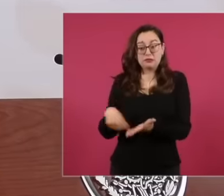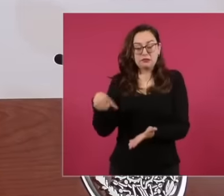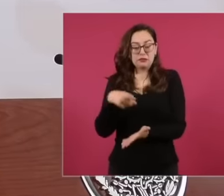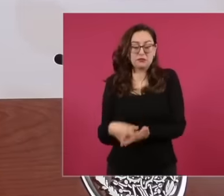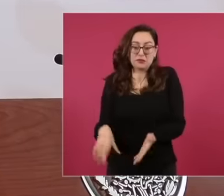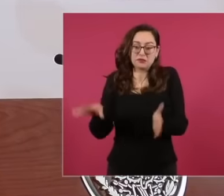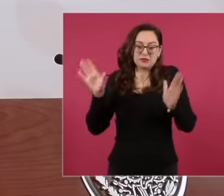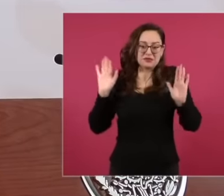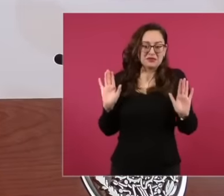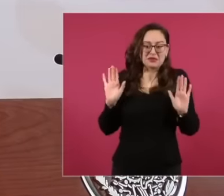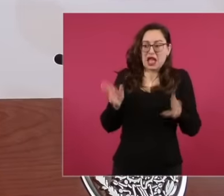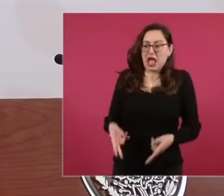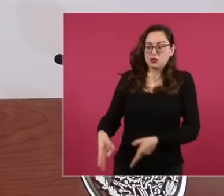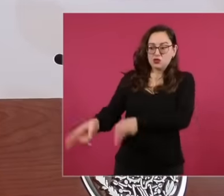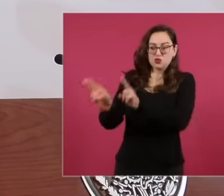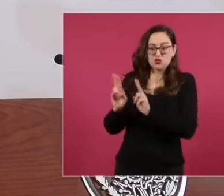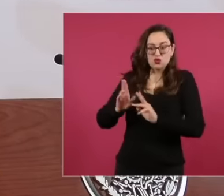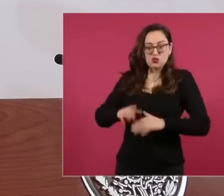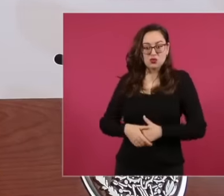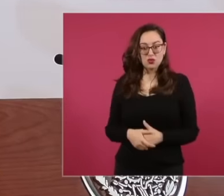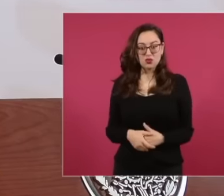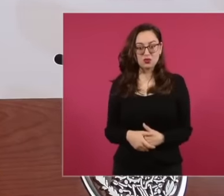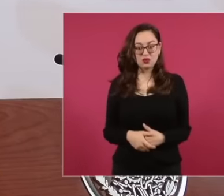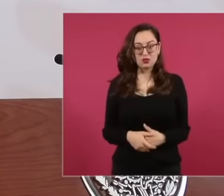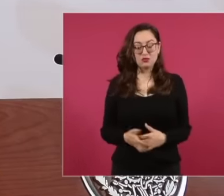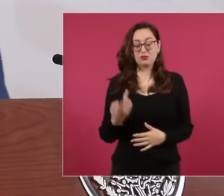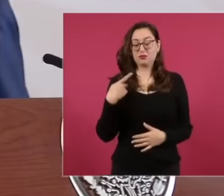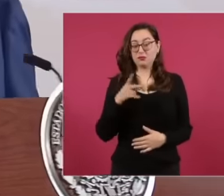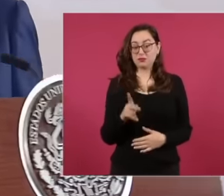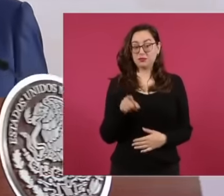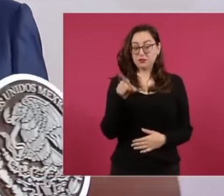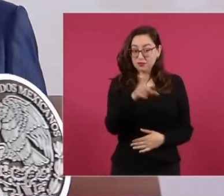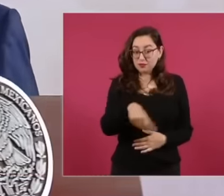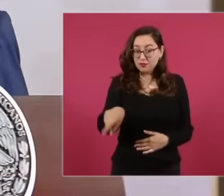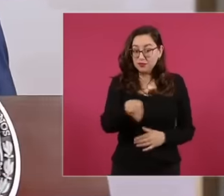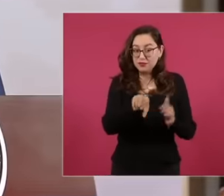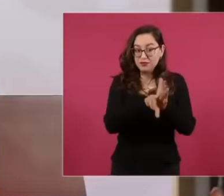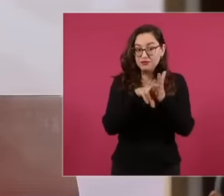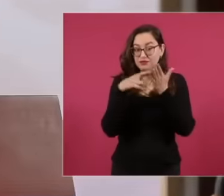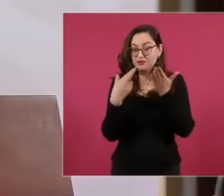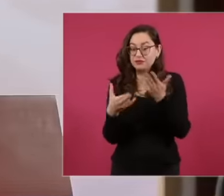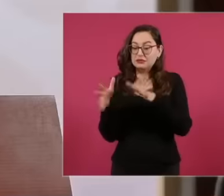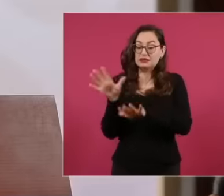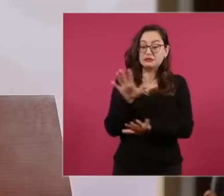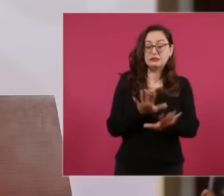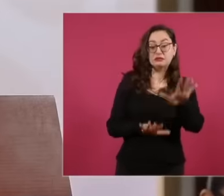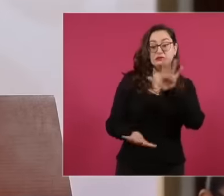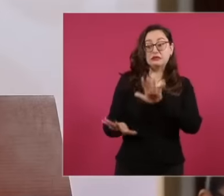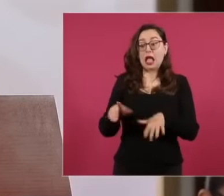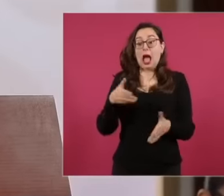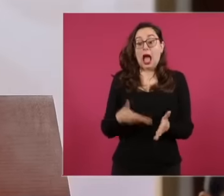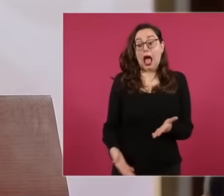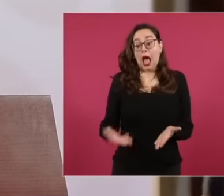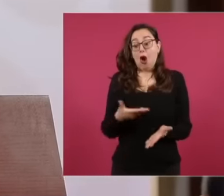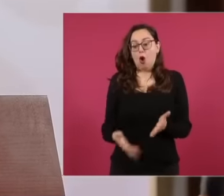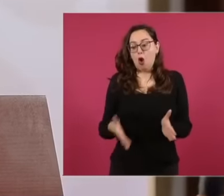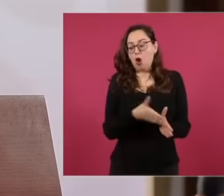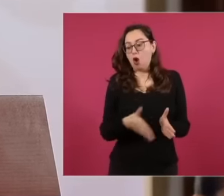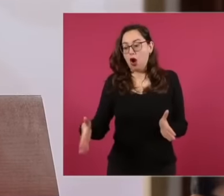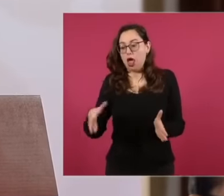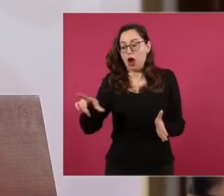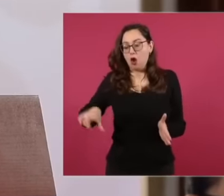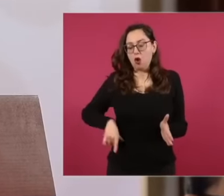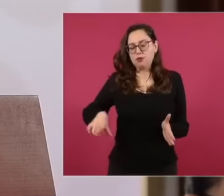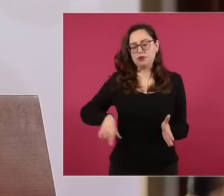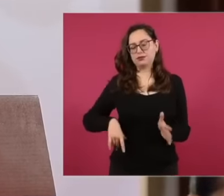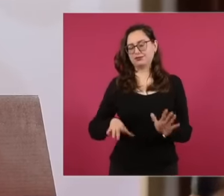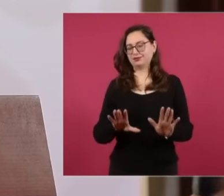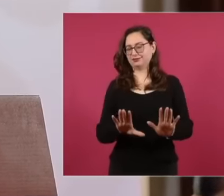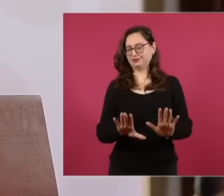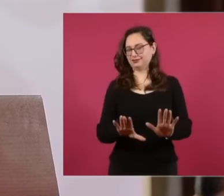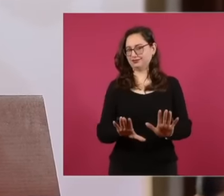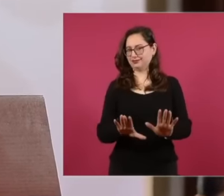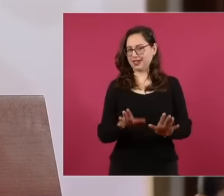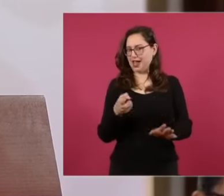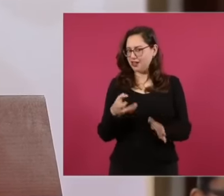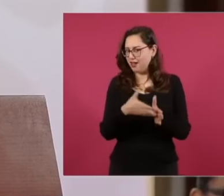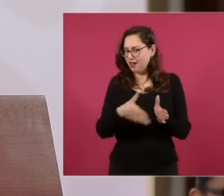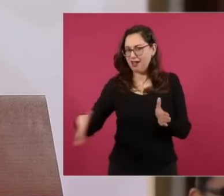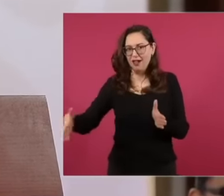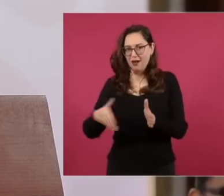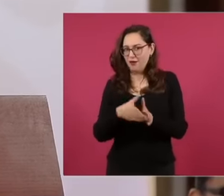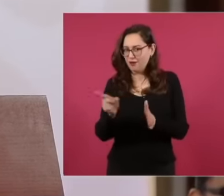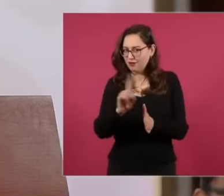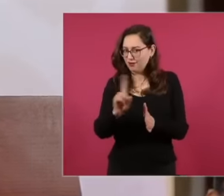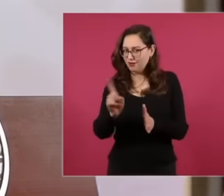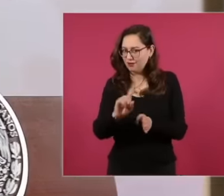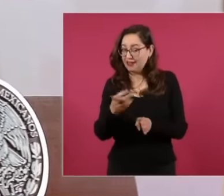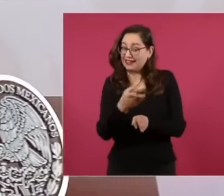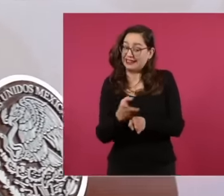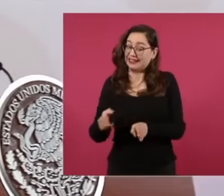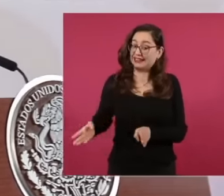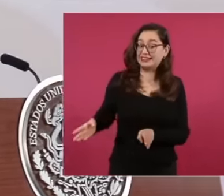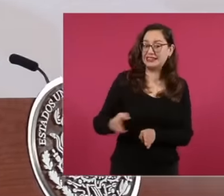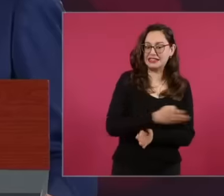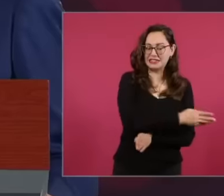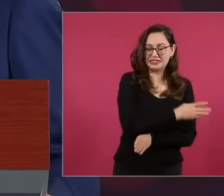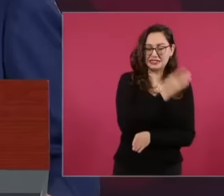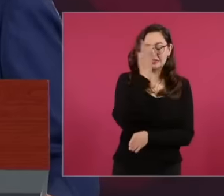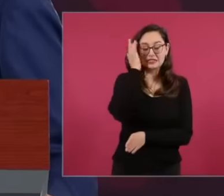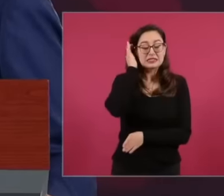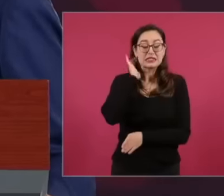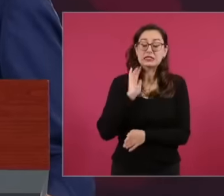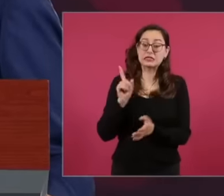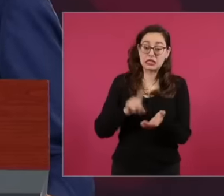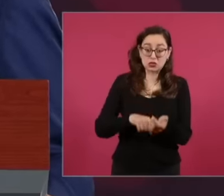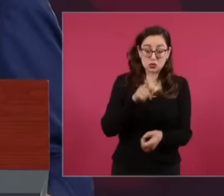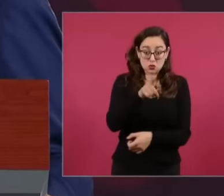Even if there was this corruption like All citizens have the obligation to report it